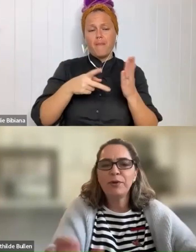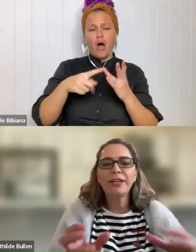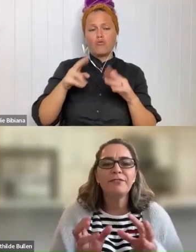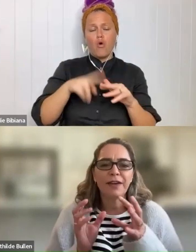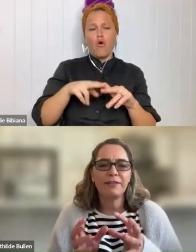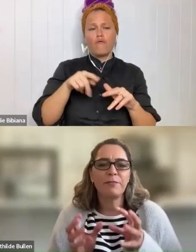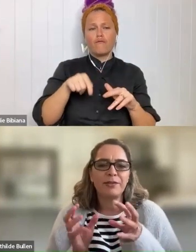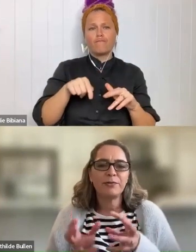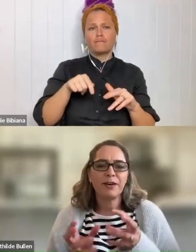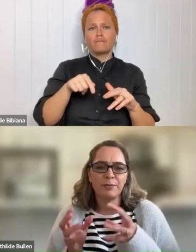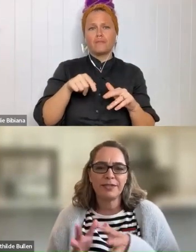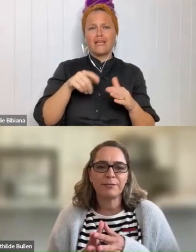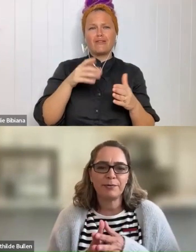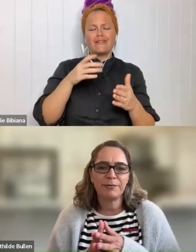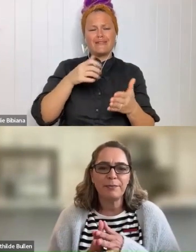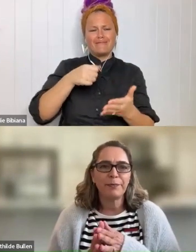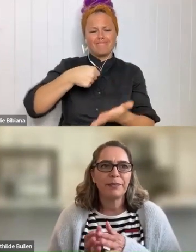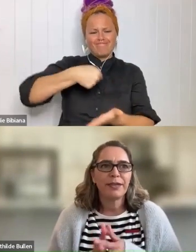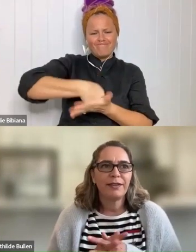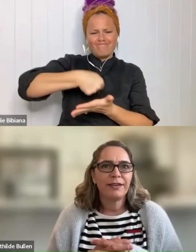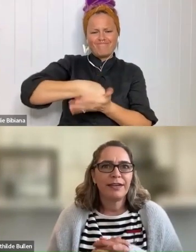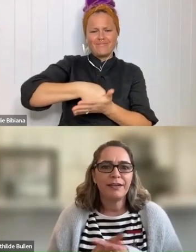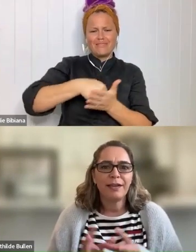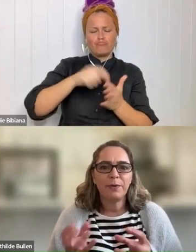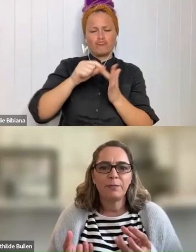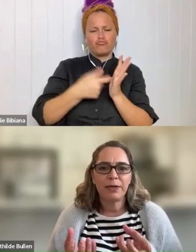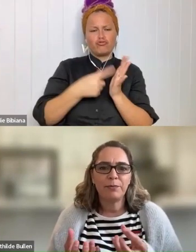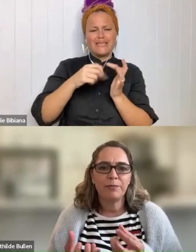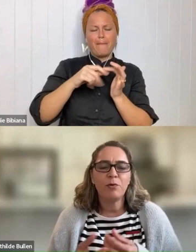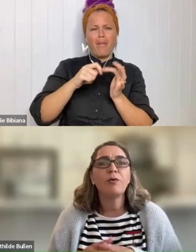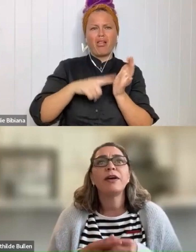really fundamental kind of principle in keeping people or